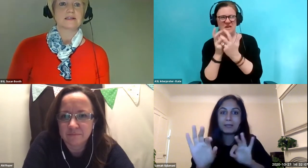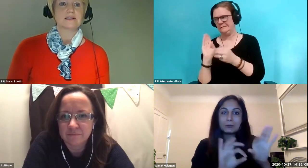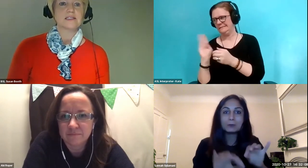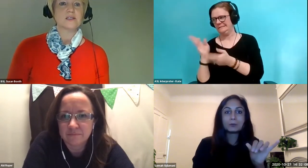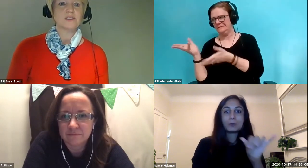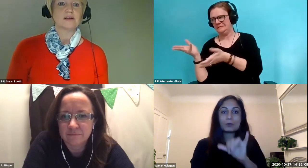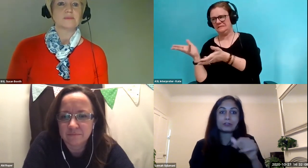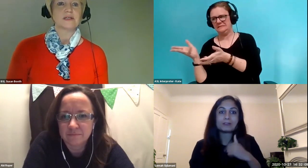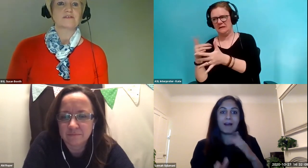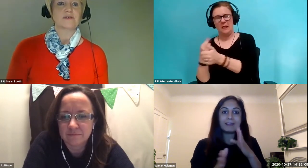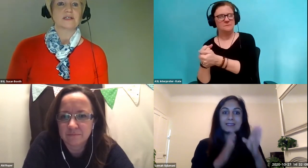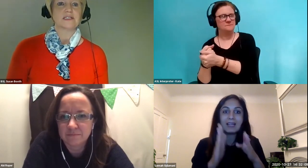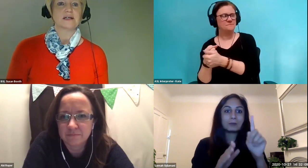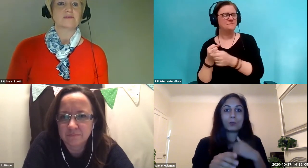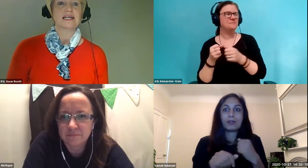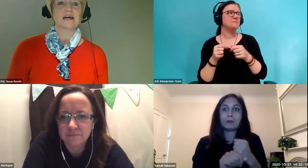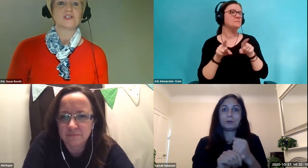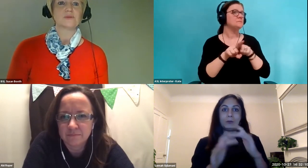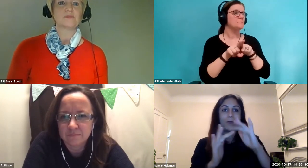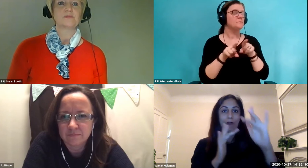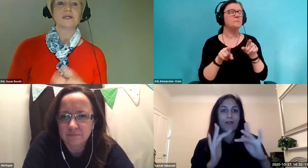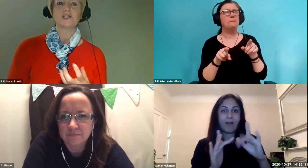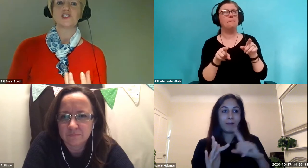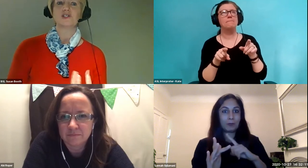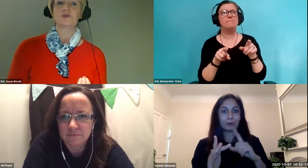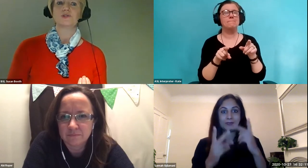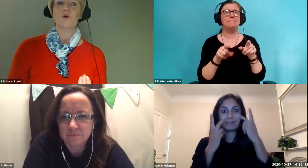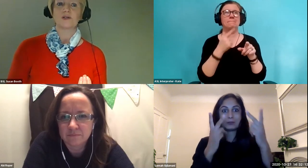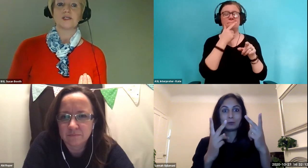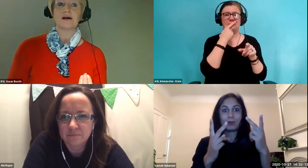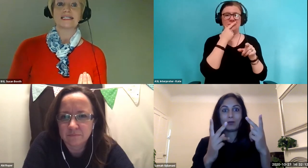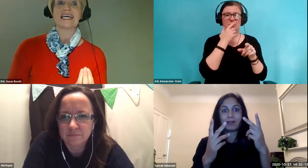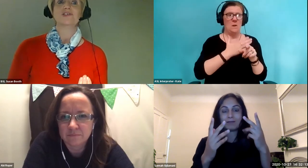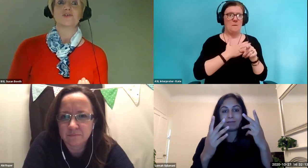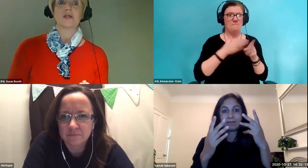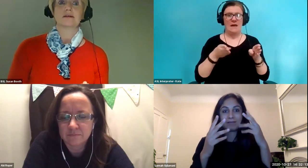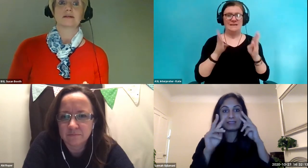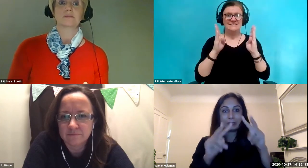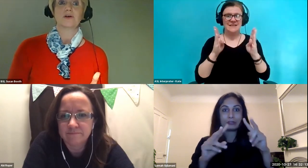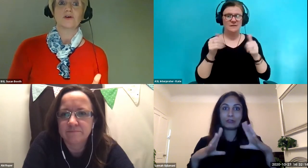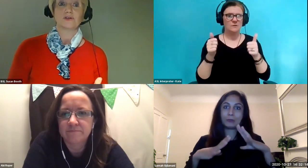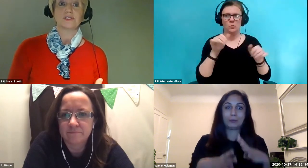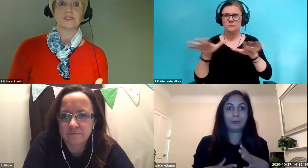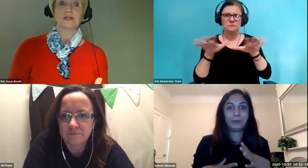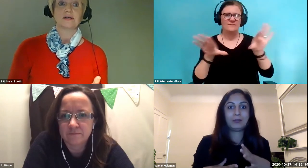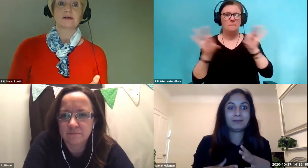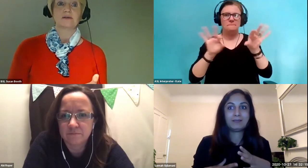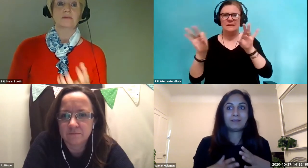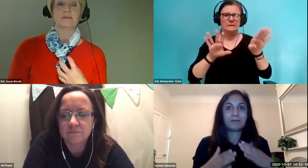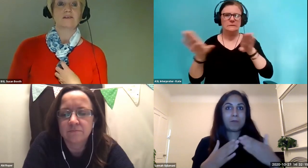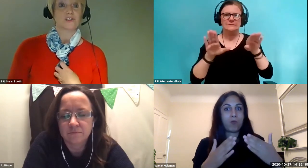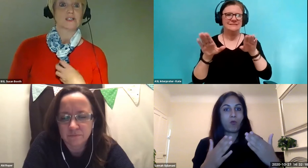and sometimes I find I really have to pick and choose what I attend online because my visual